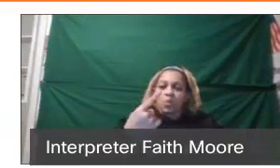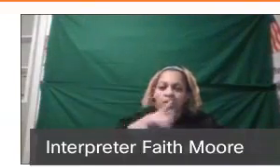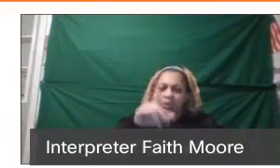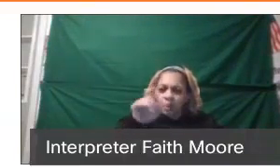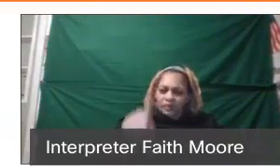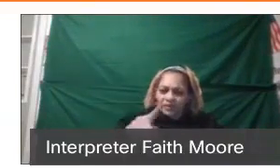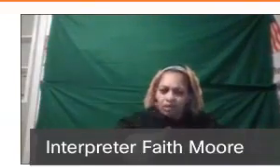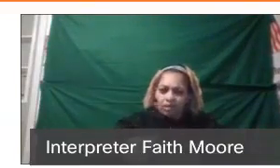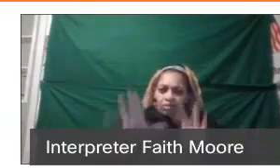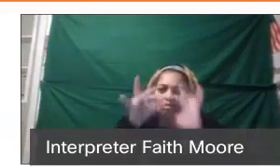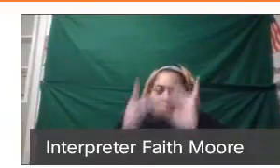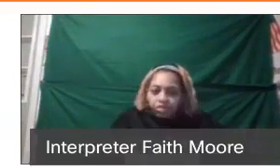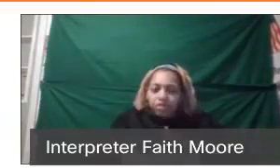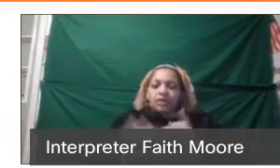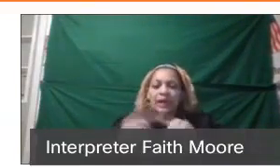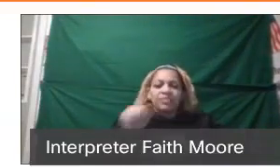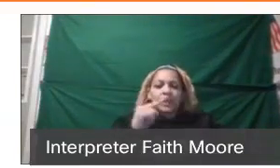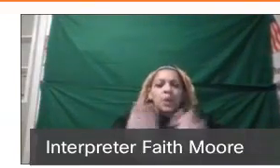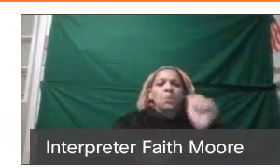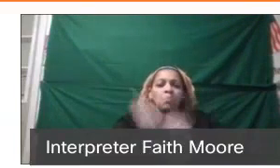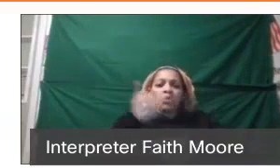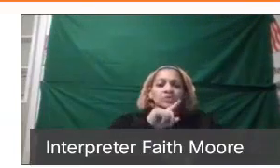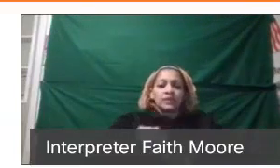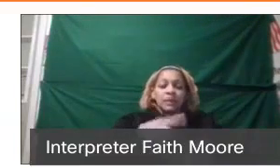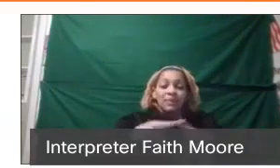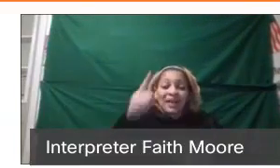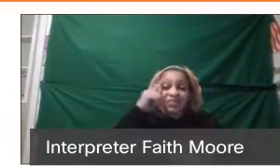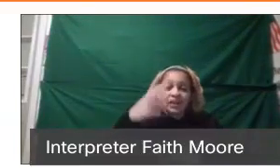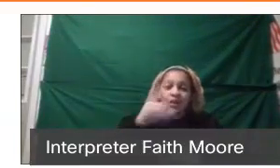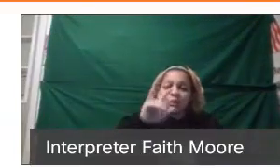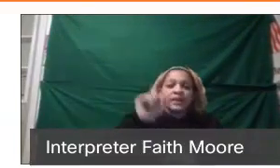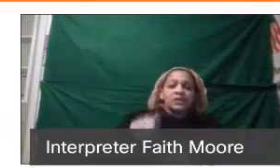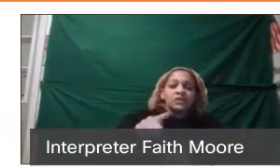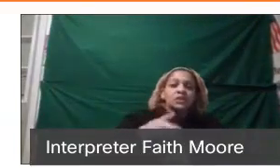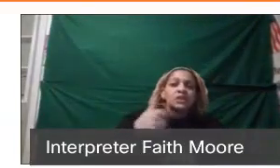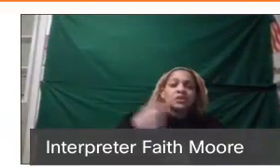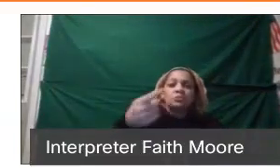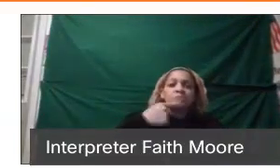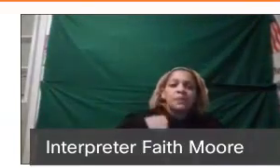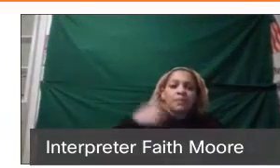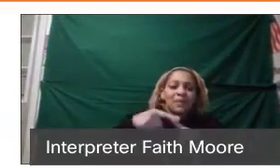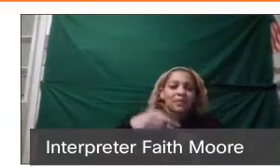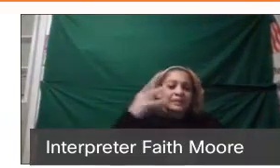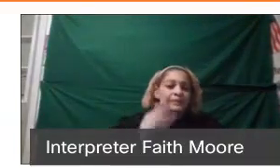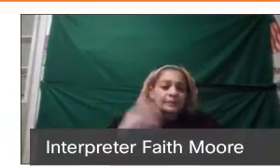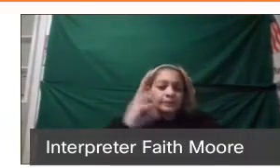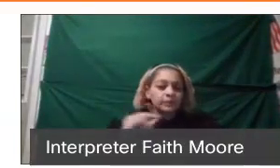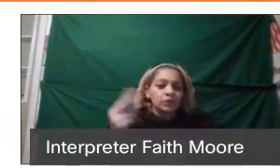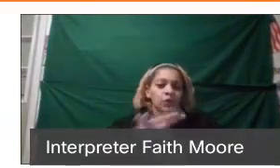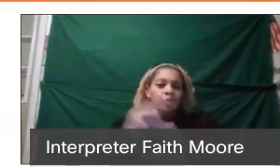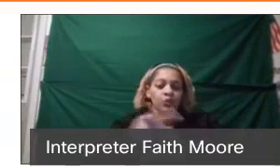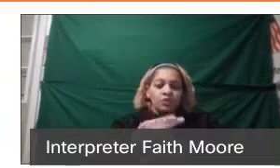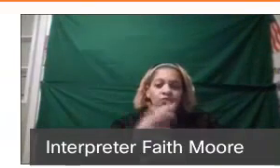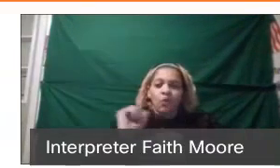But I wondered if you could talk about the experience for users of all modes at Van Buren and Blair.